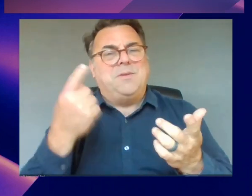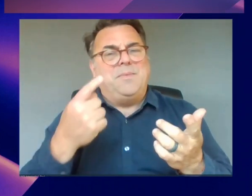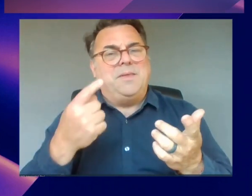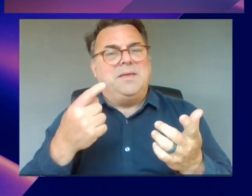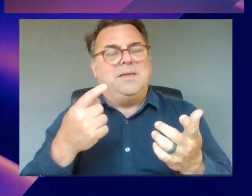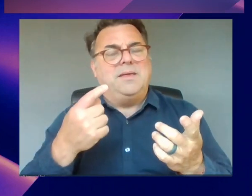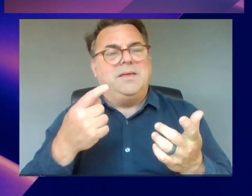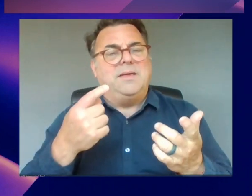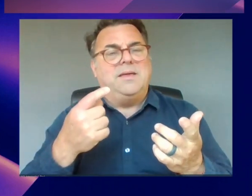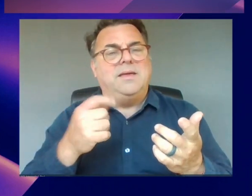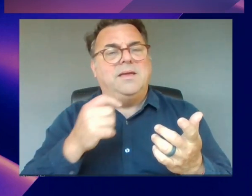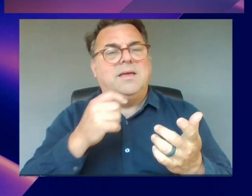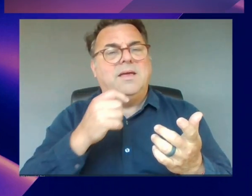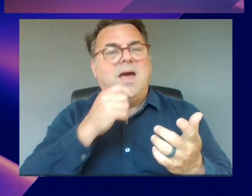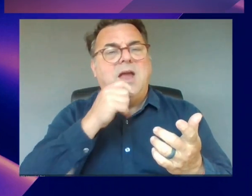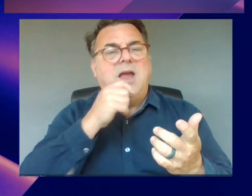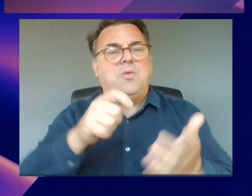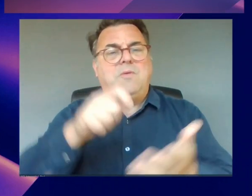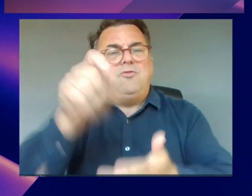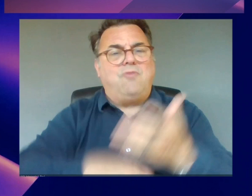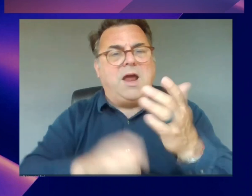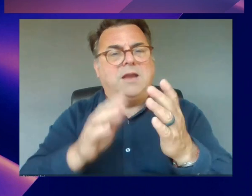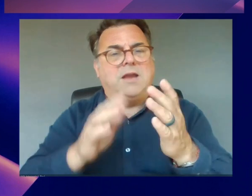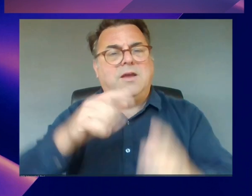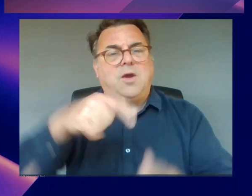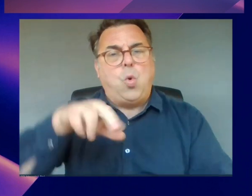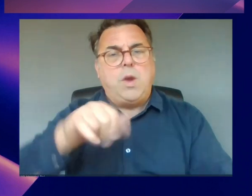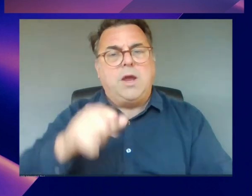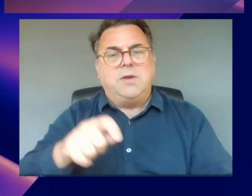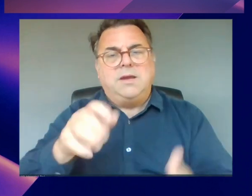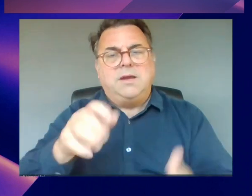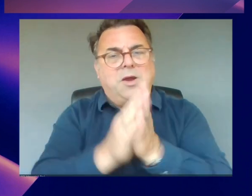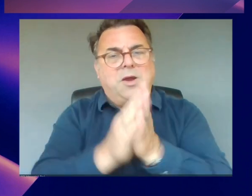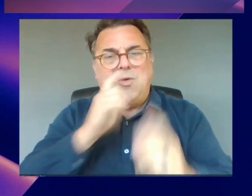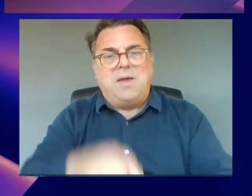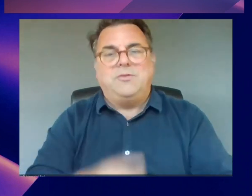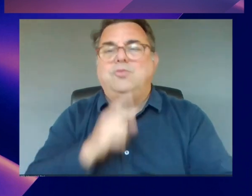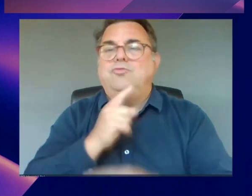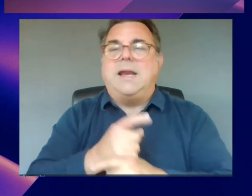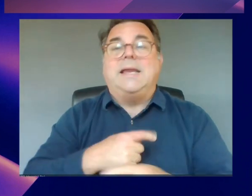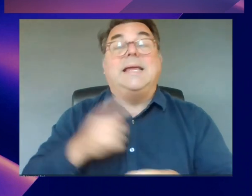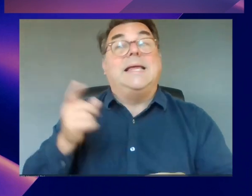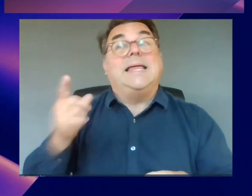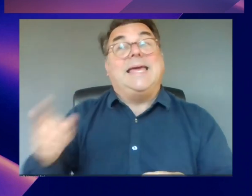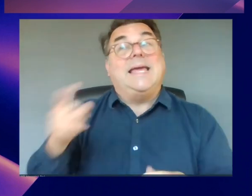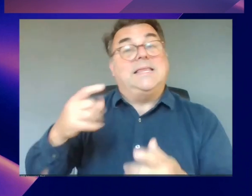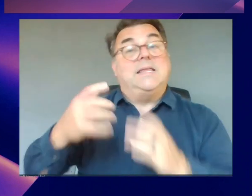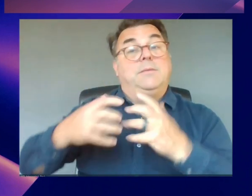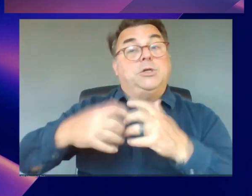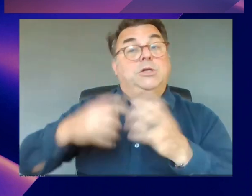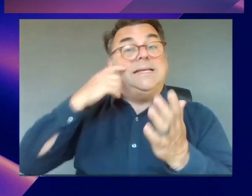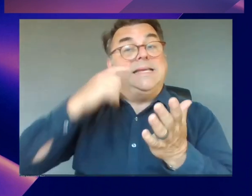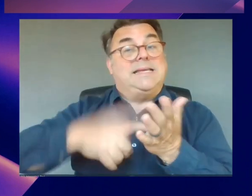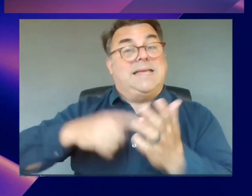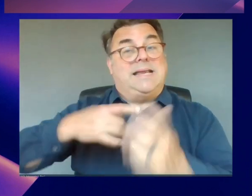write a query here anywhere. Absolutely. It detected that there was this high spike